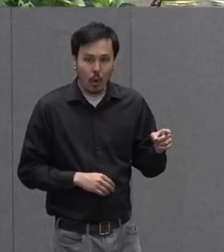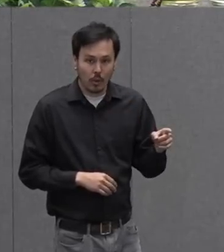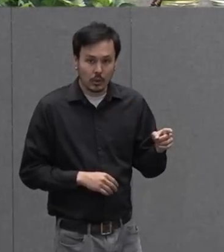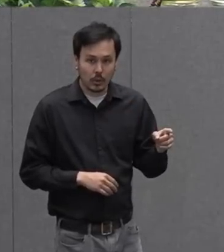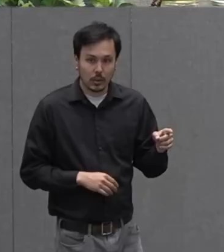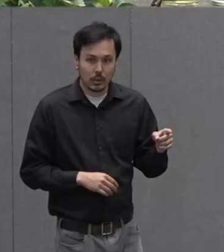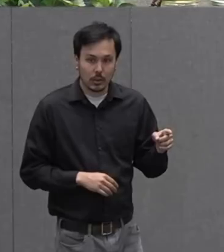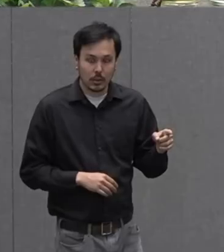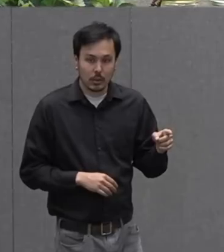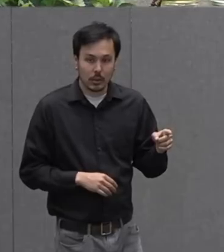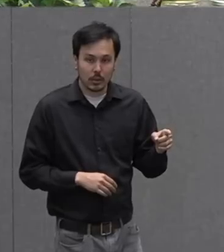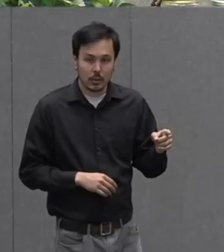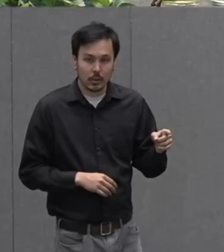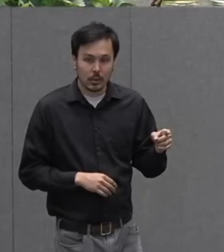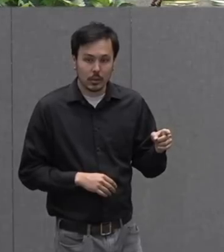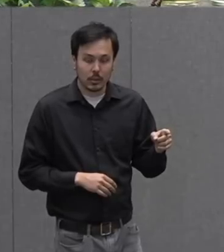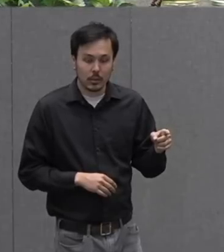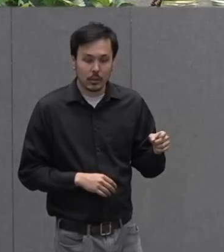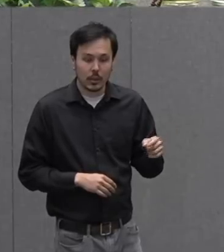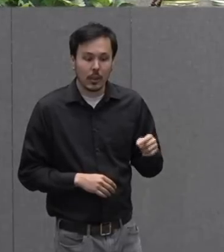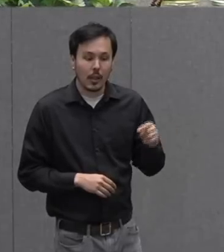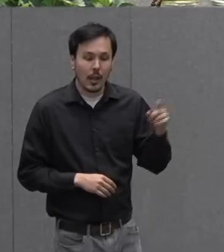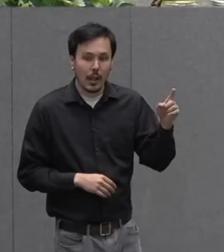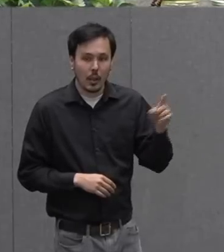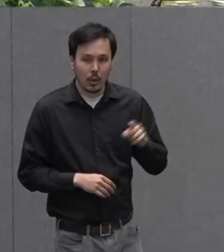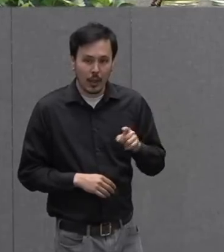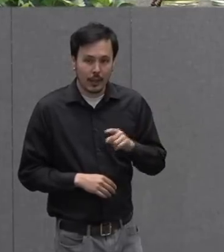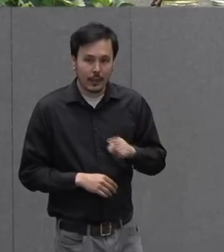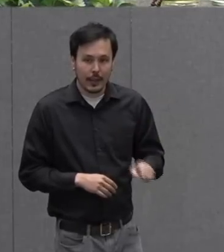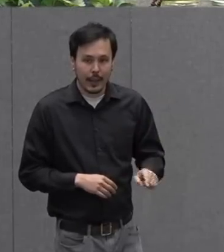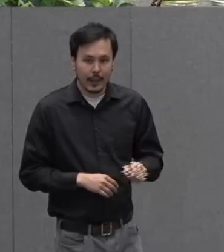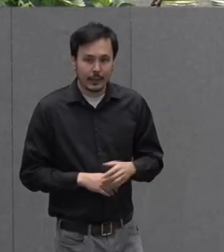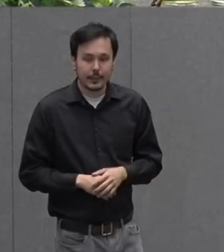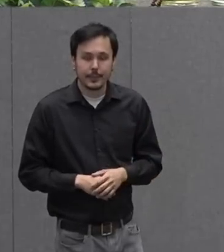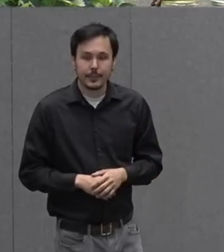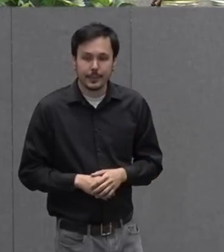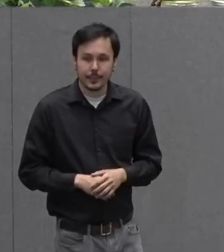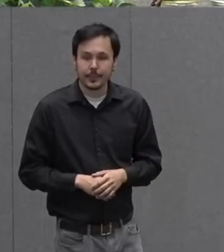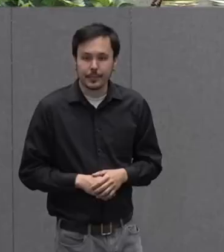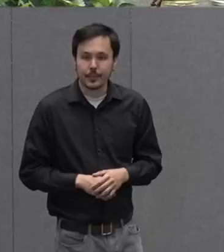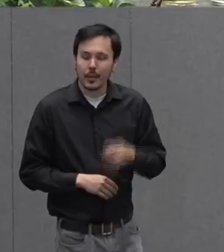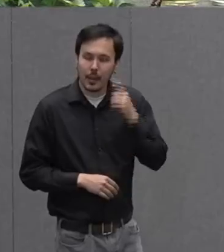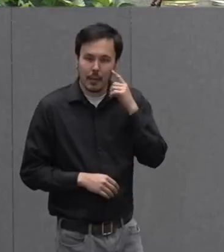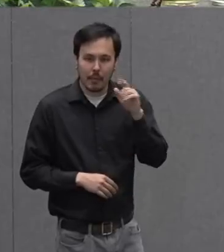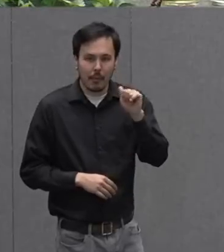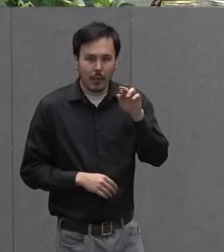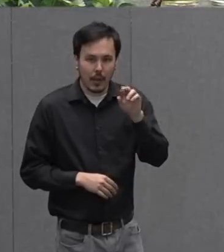and we're gonna draw slant line at the end, and another slant line at the end.